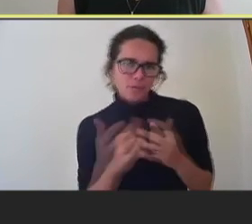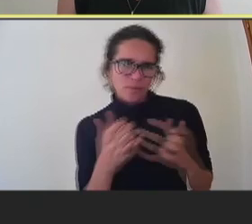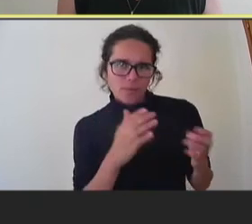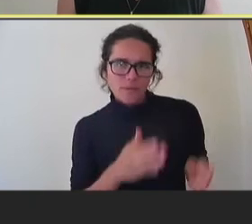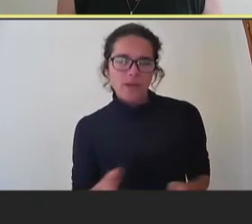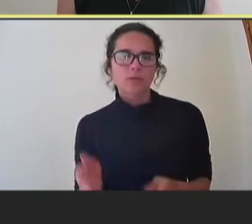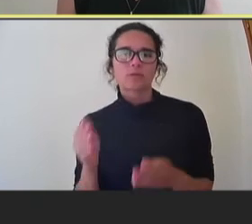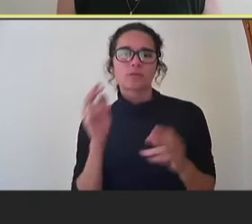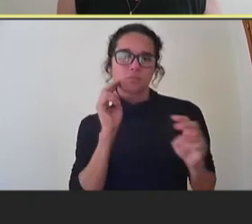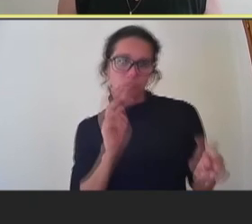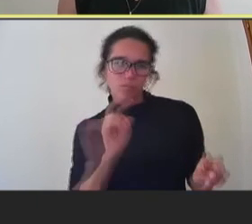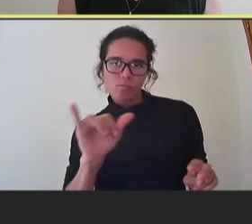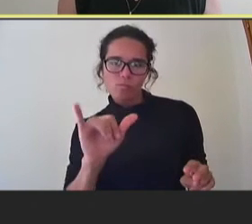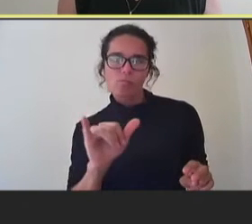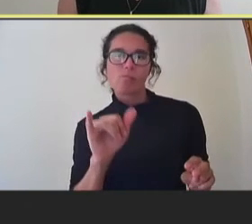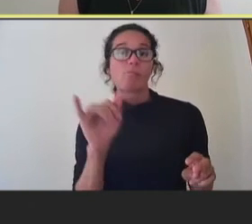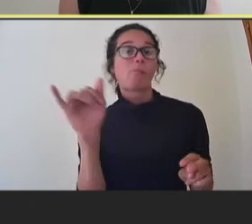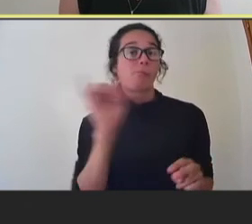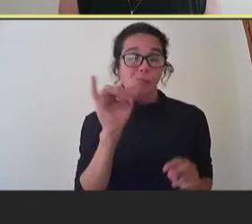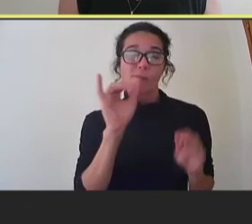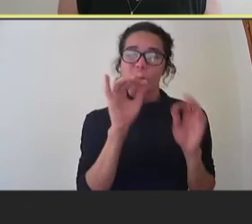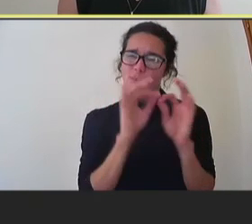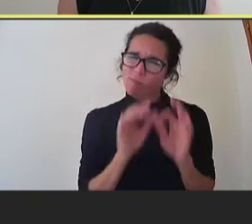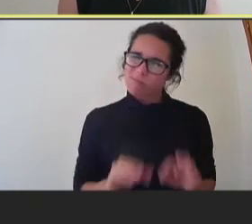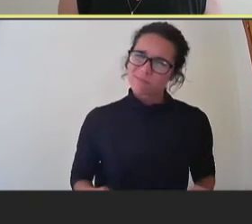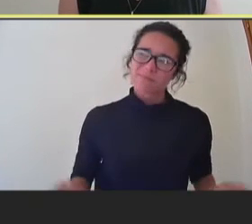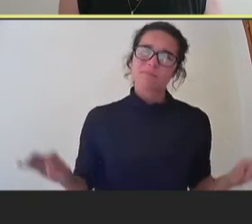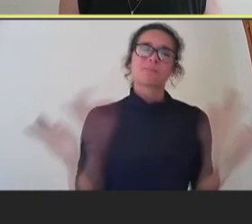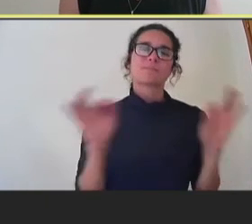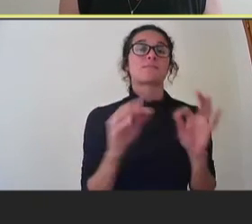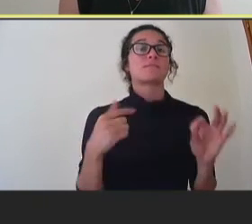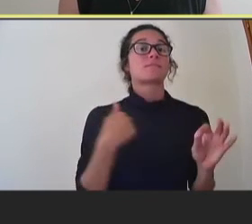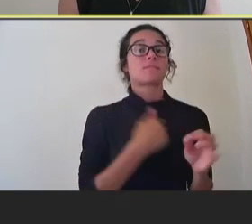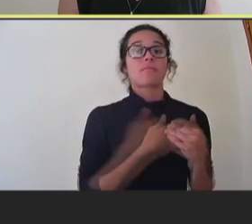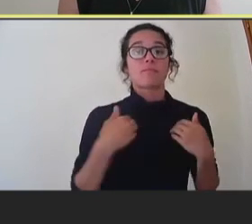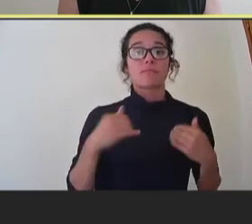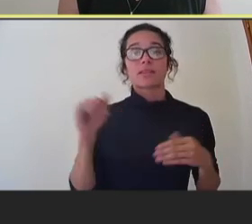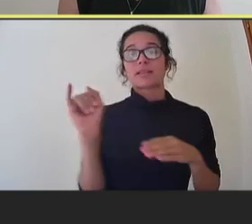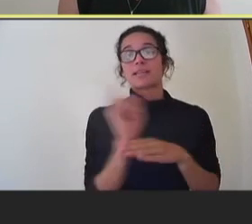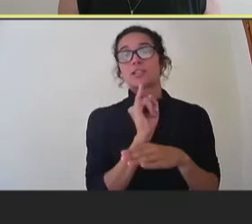really important that we have those industry and government partnership agreements,